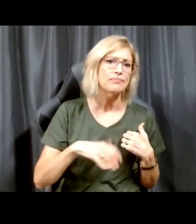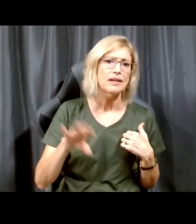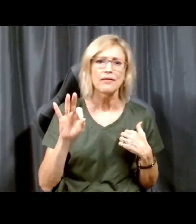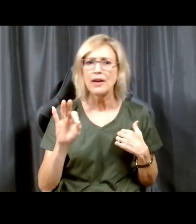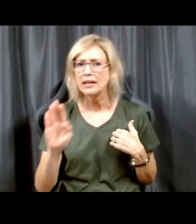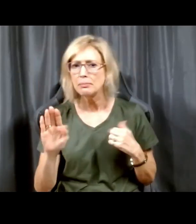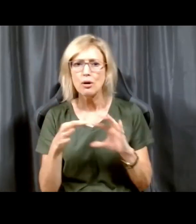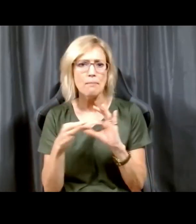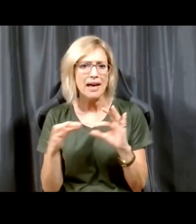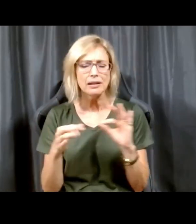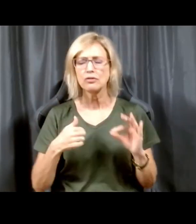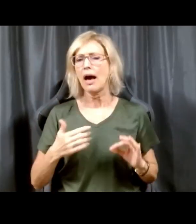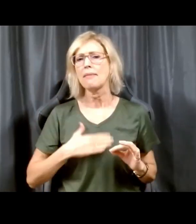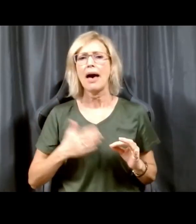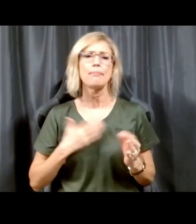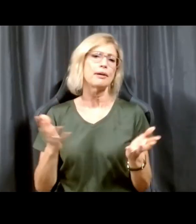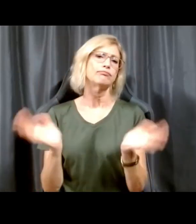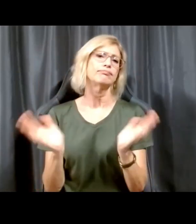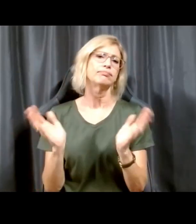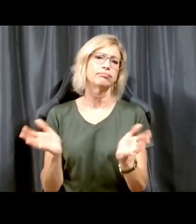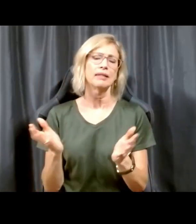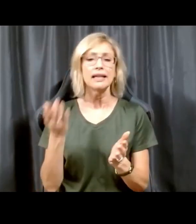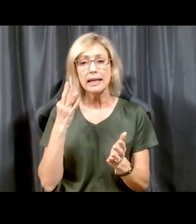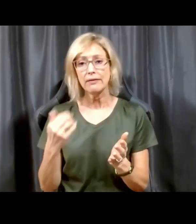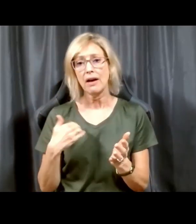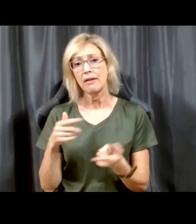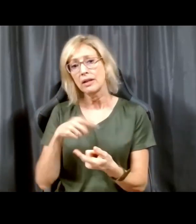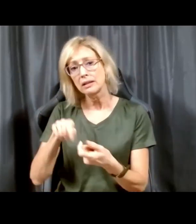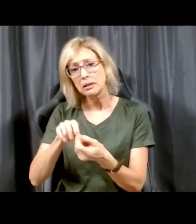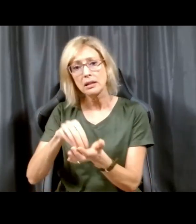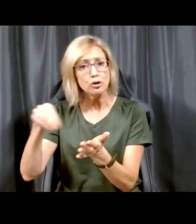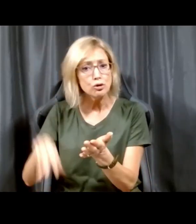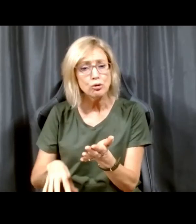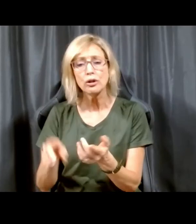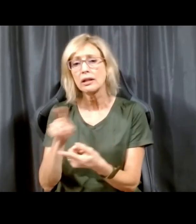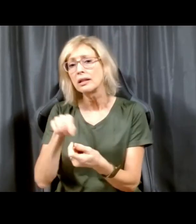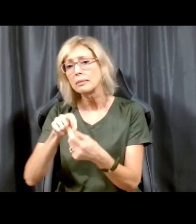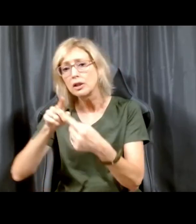talk with you about specific students struggles you have a student or child.